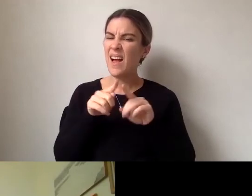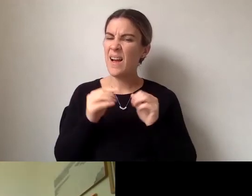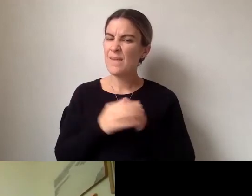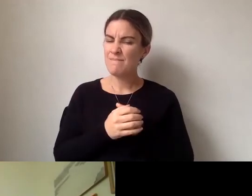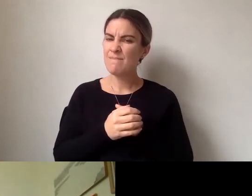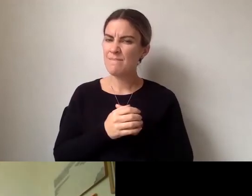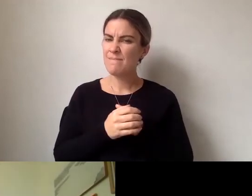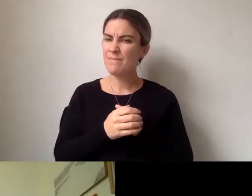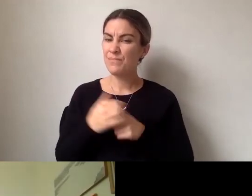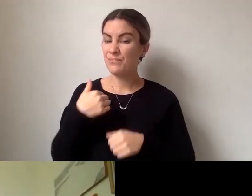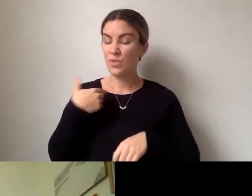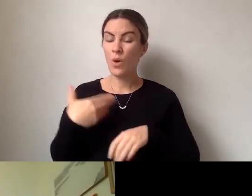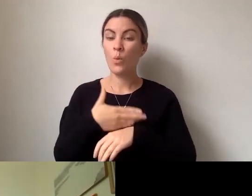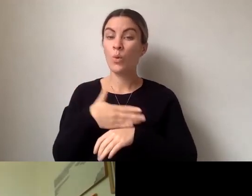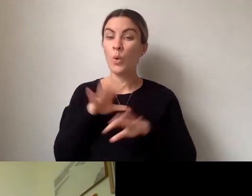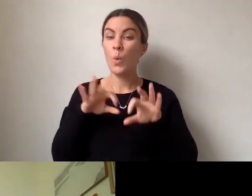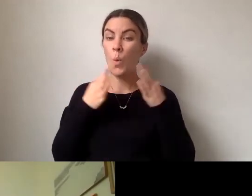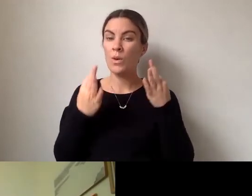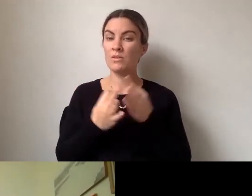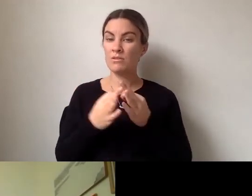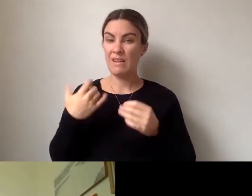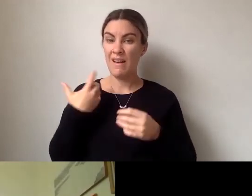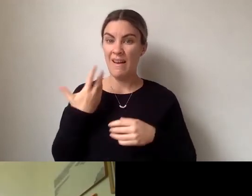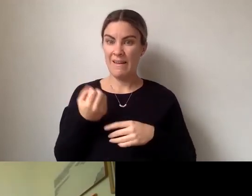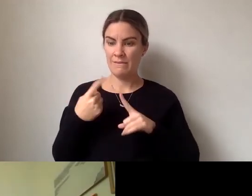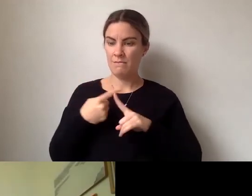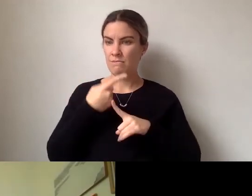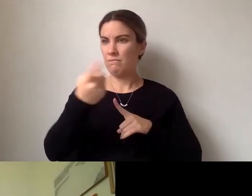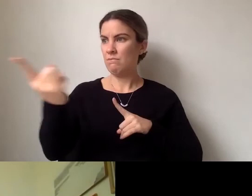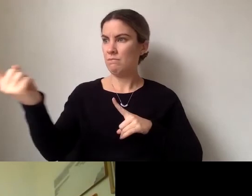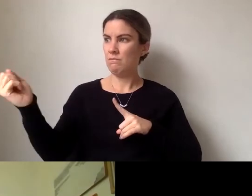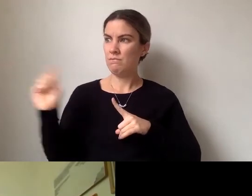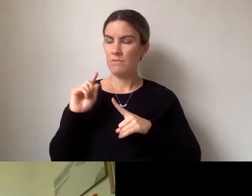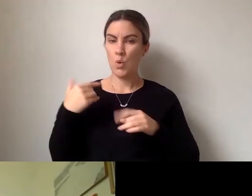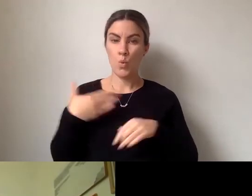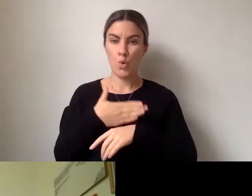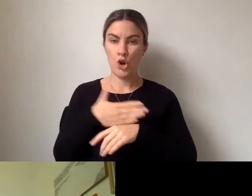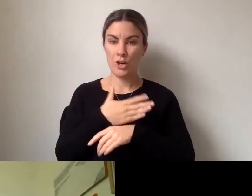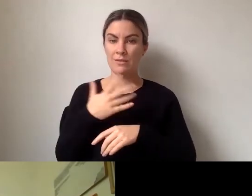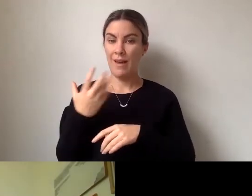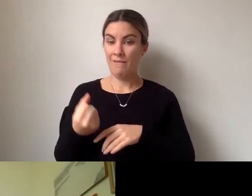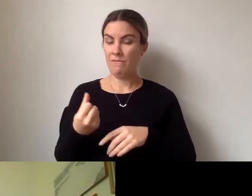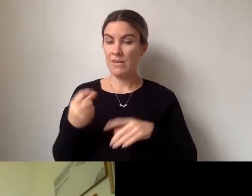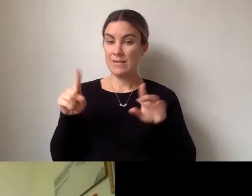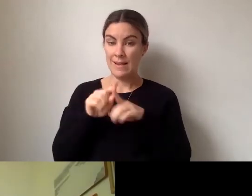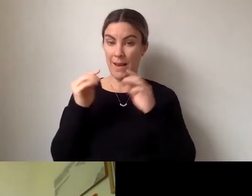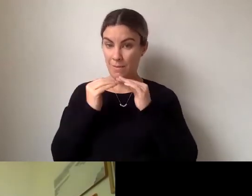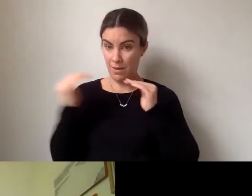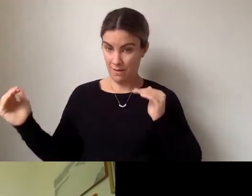organisation where I'm on the same level as a number of other workers, and then there's a manager team and then there's a manager. Similar to